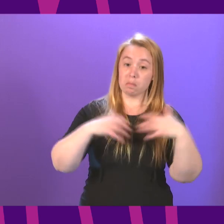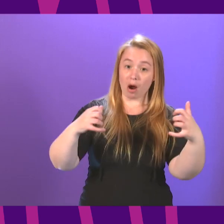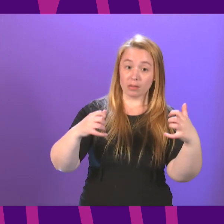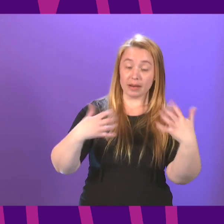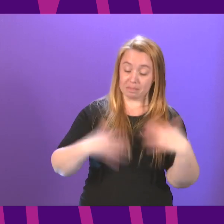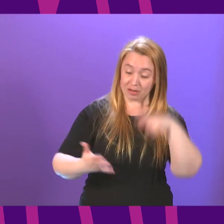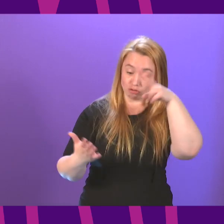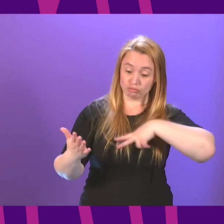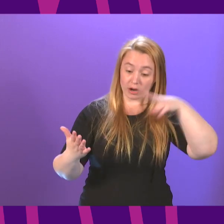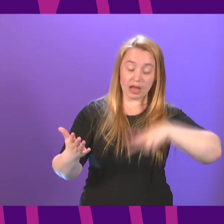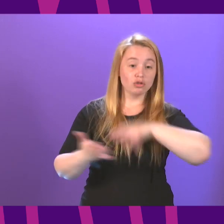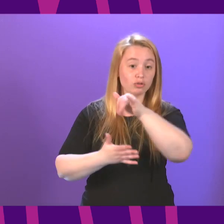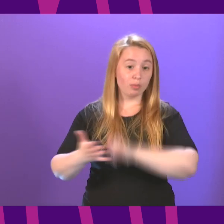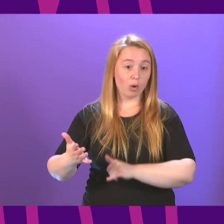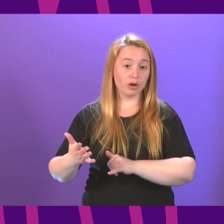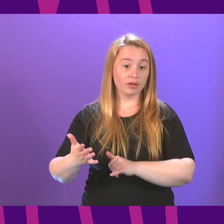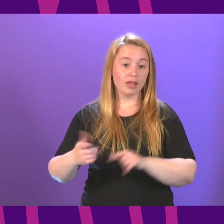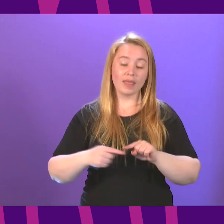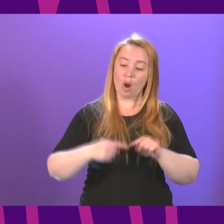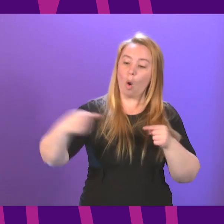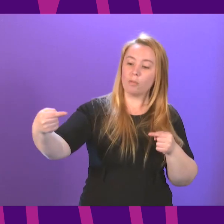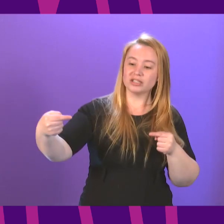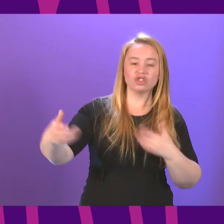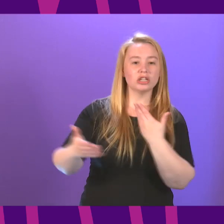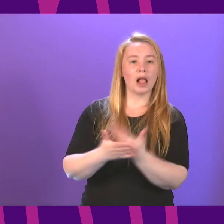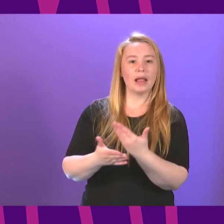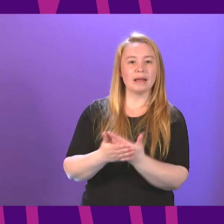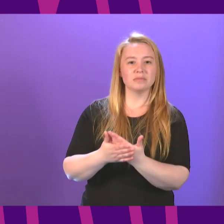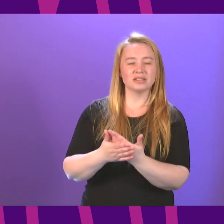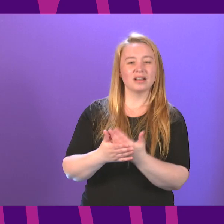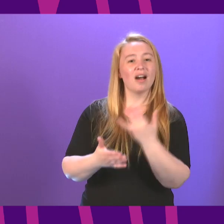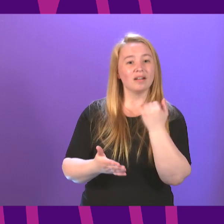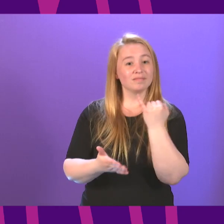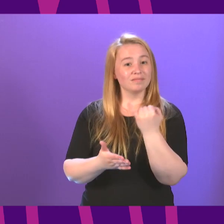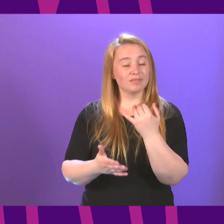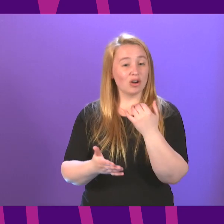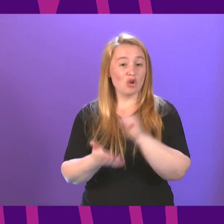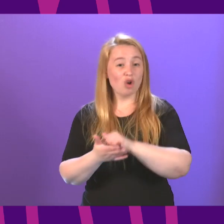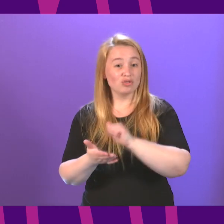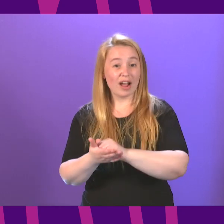the report will know that Opposition claims about it do not stack up with the reality.